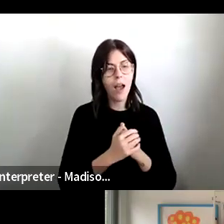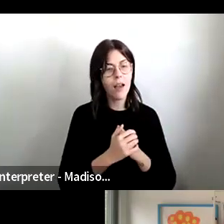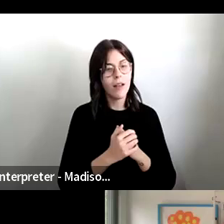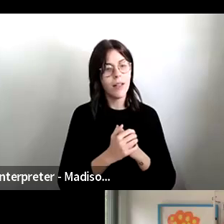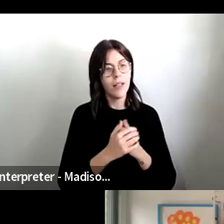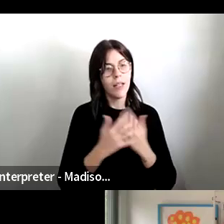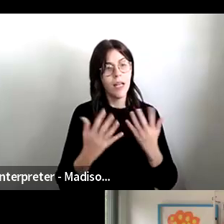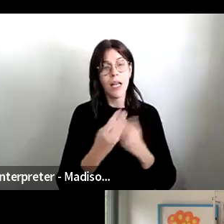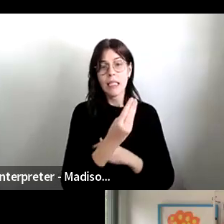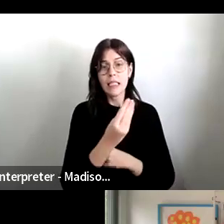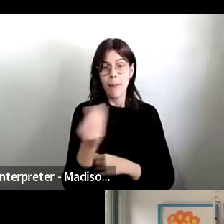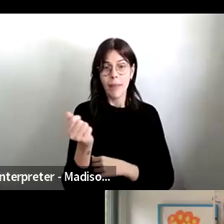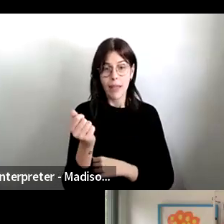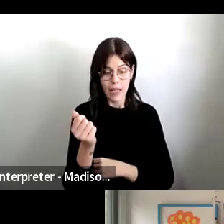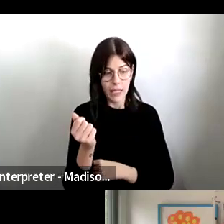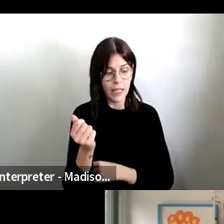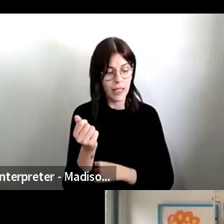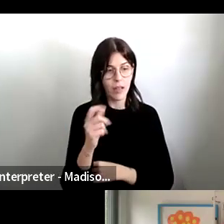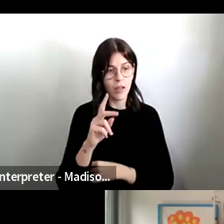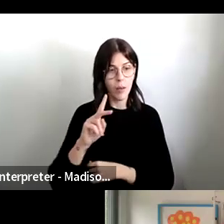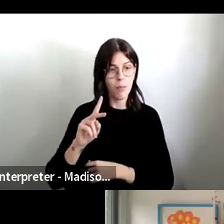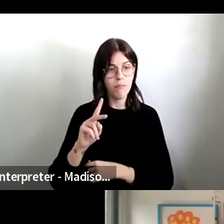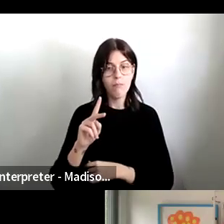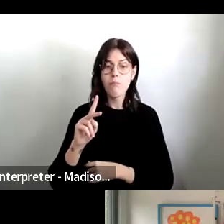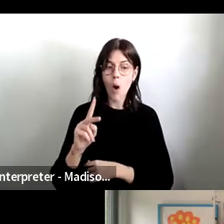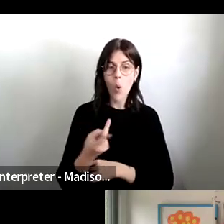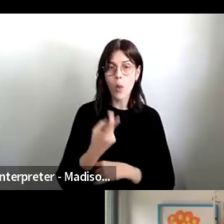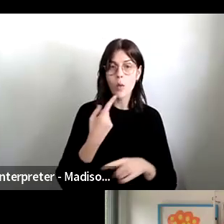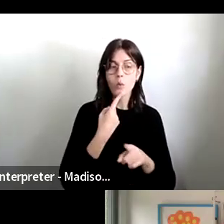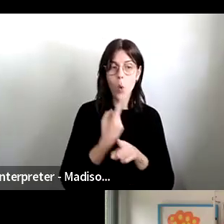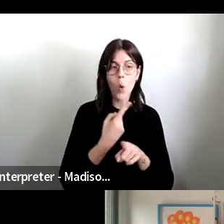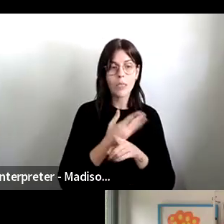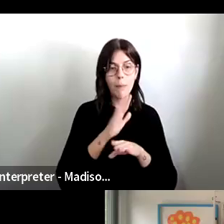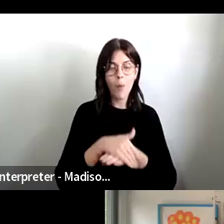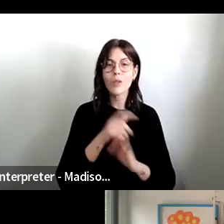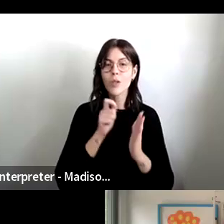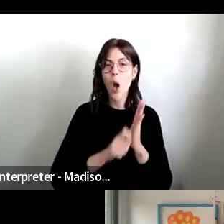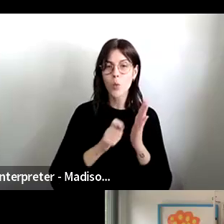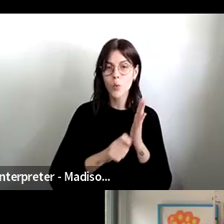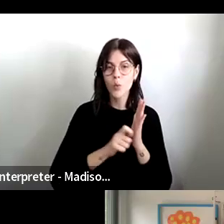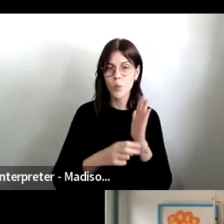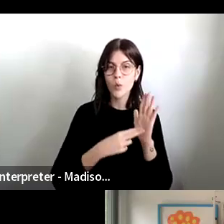Something that April and Caine picked up on is the notes. When you are viewing an application,